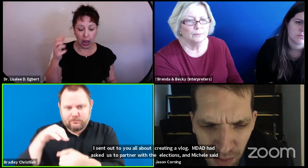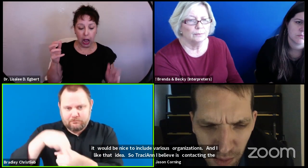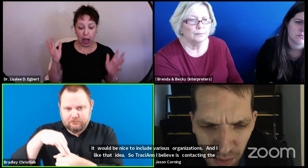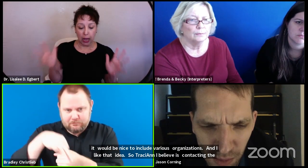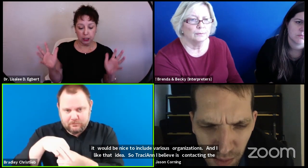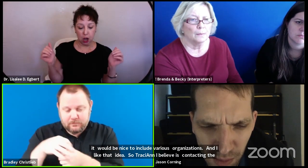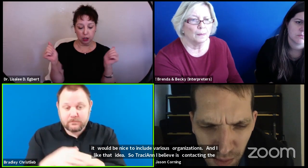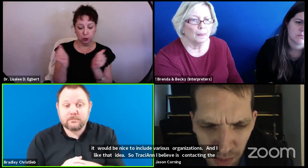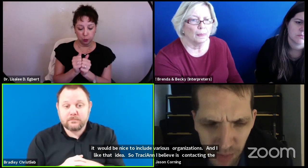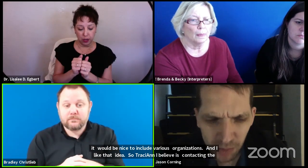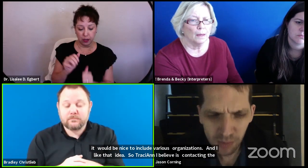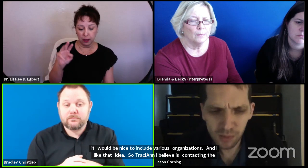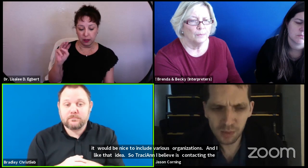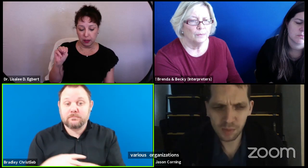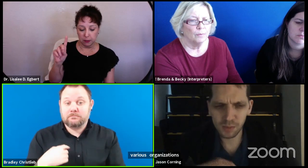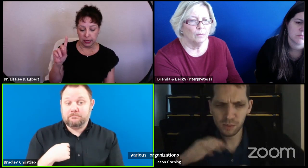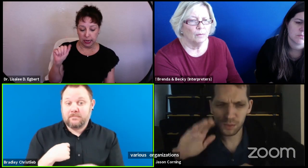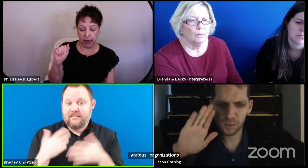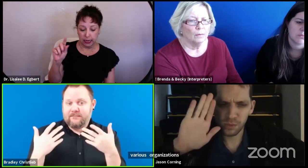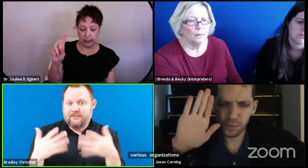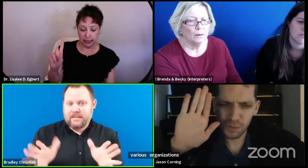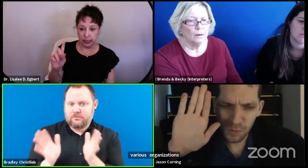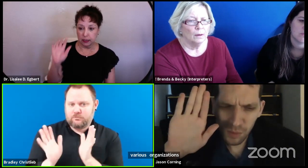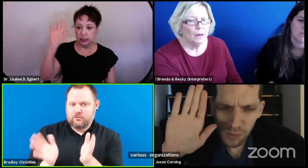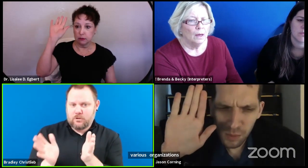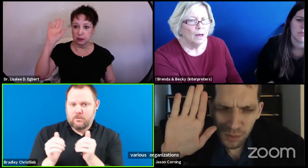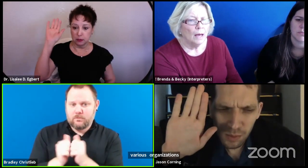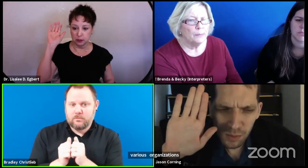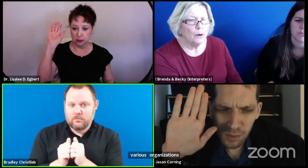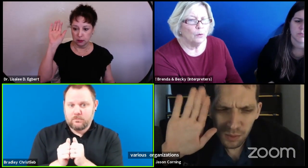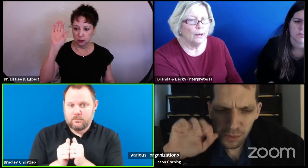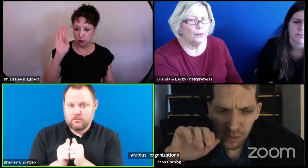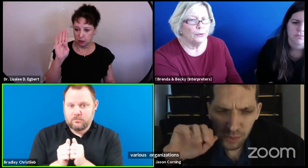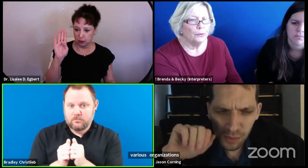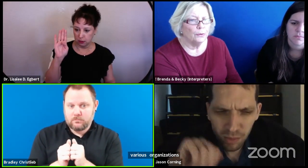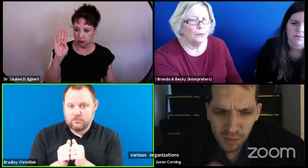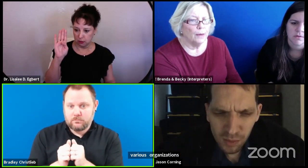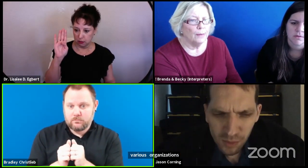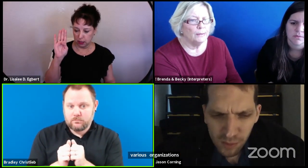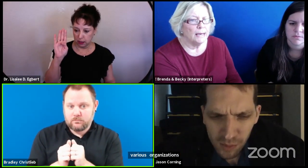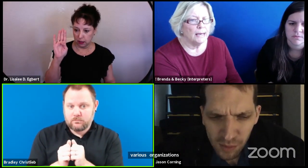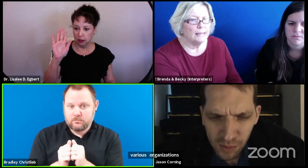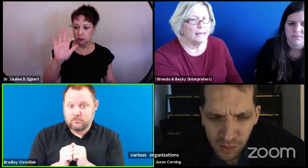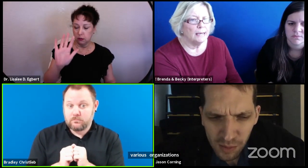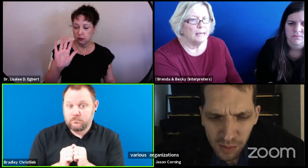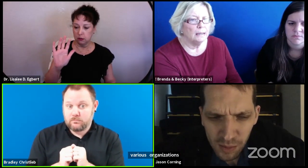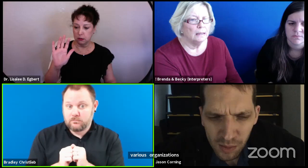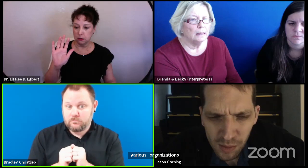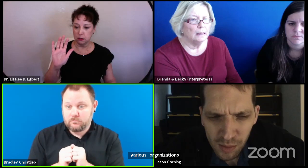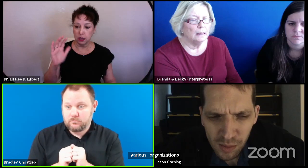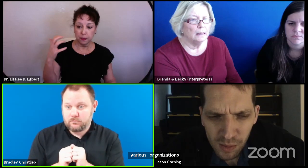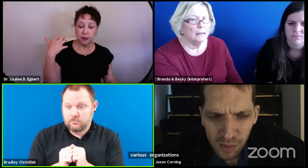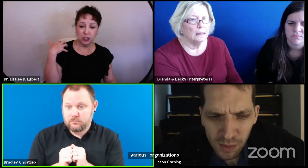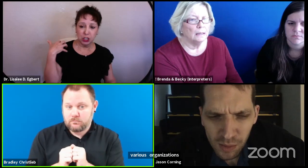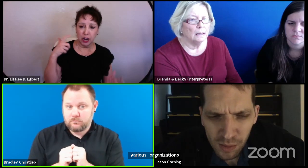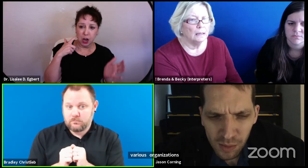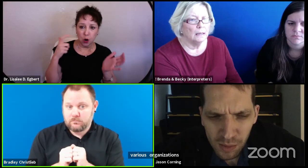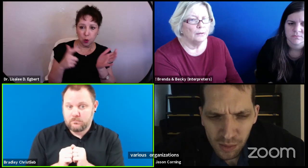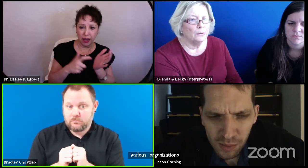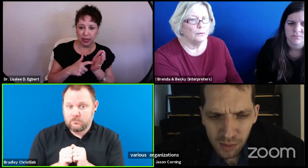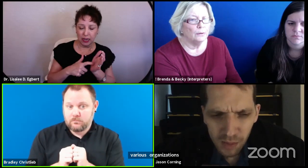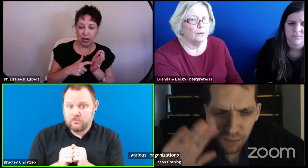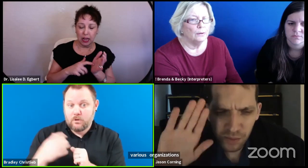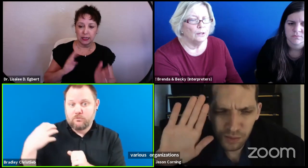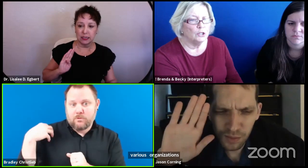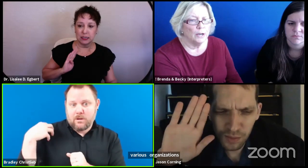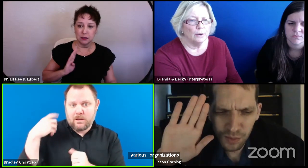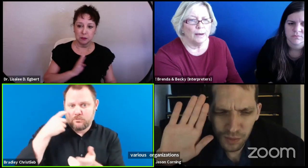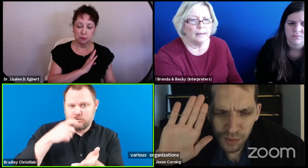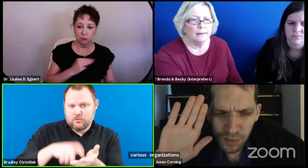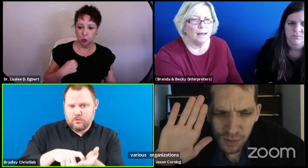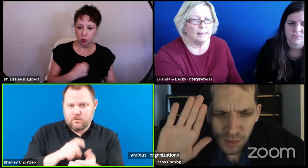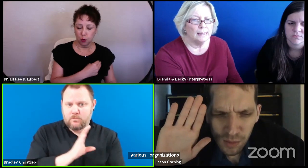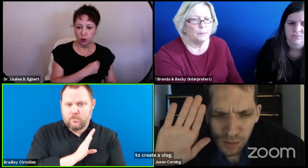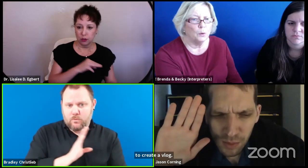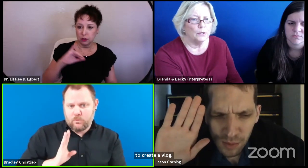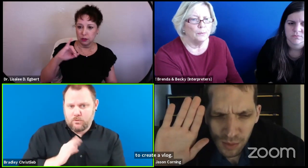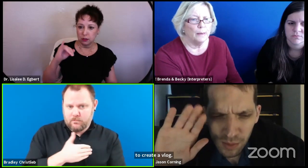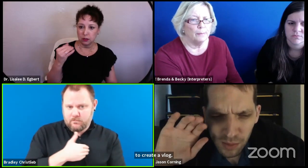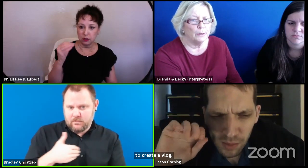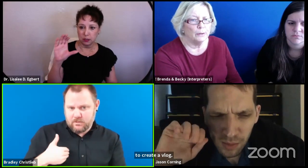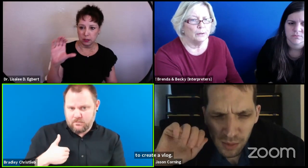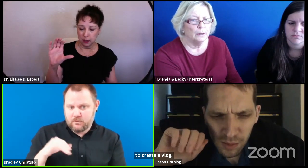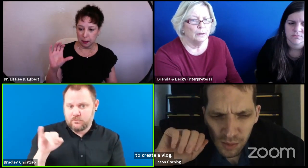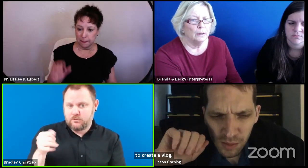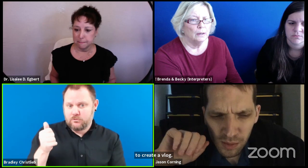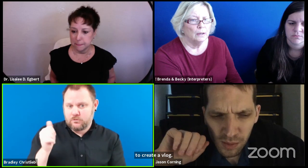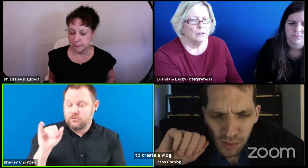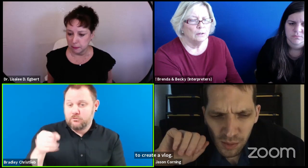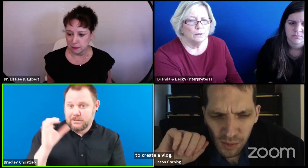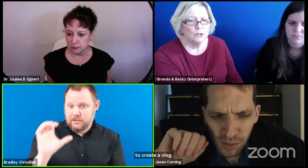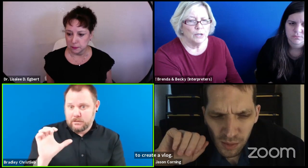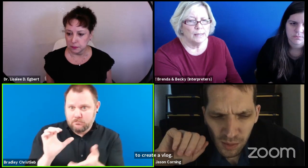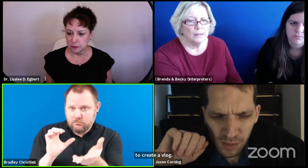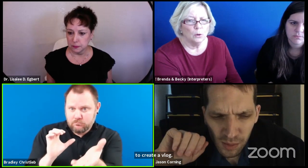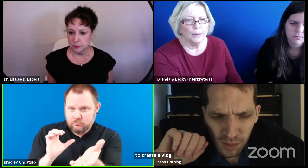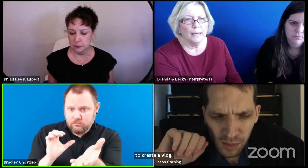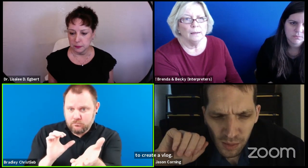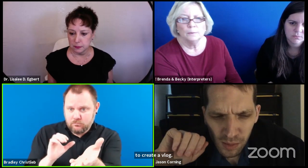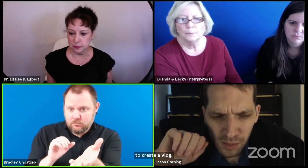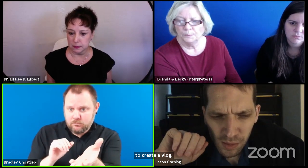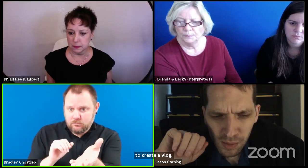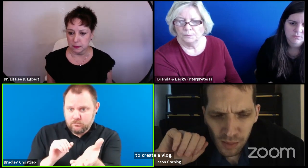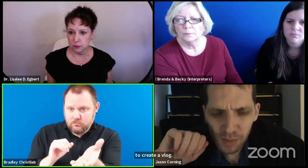I spoke with MDAD -- the Chair recognizes board member Jason Corning.